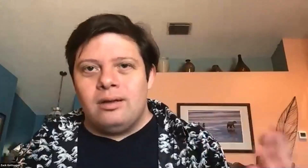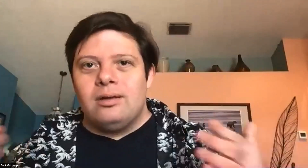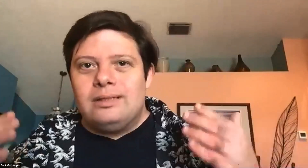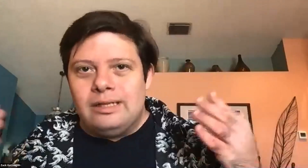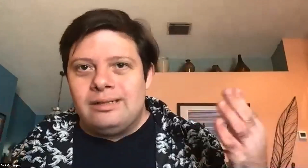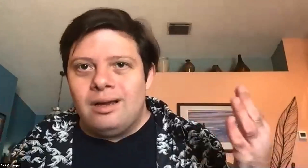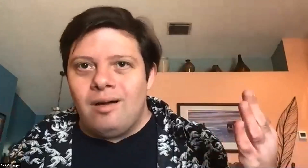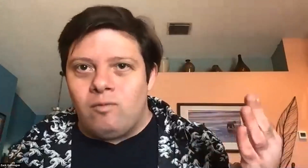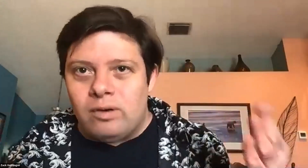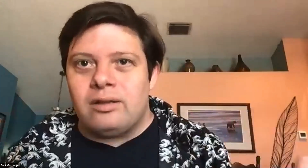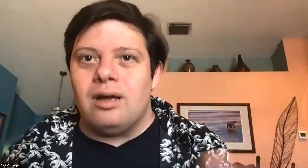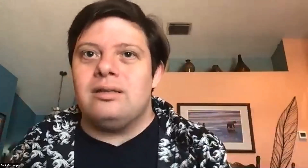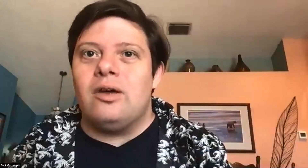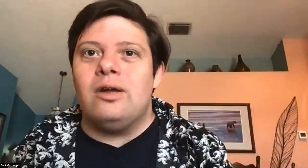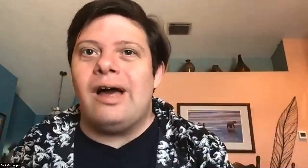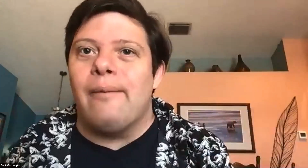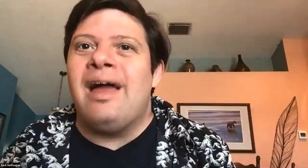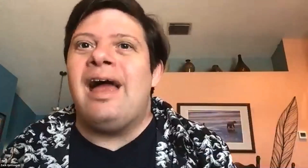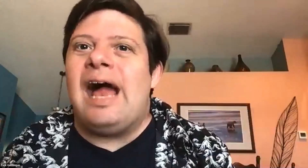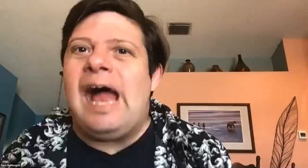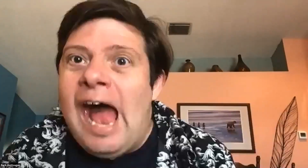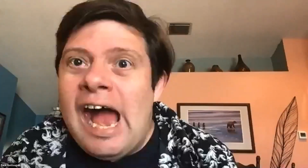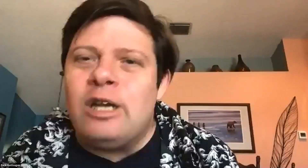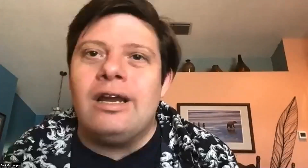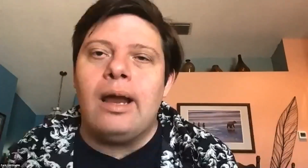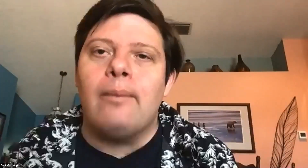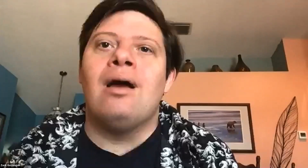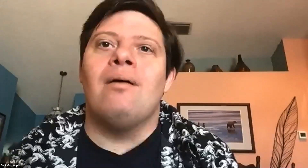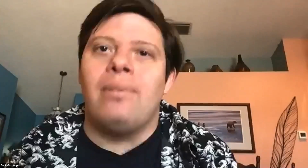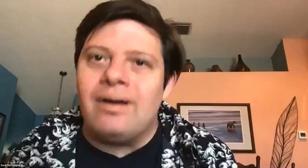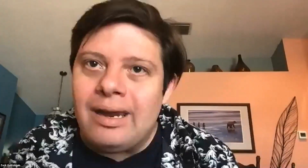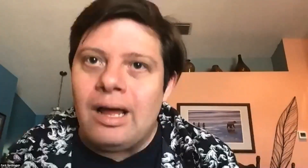luck in the future. >> ZACK: Hold on . I'm just